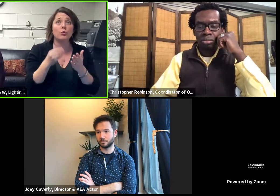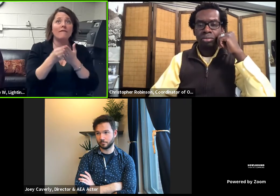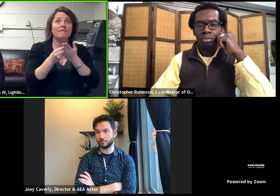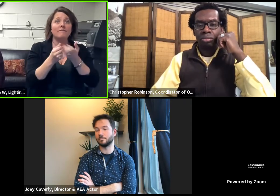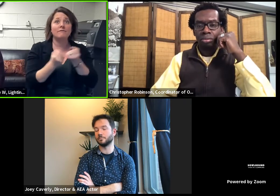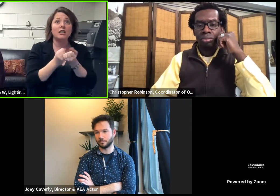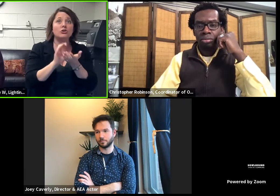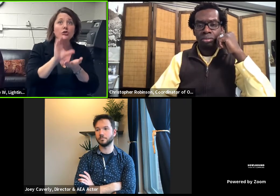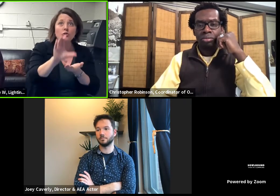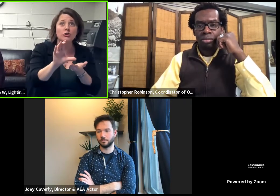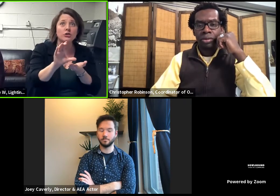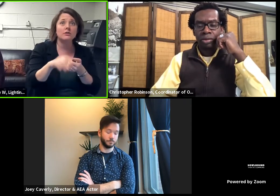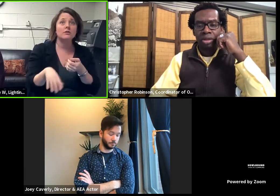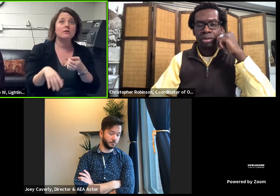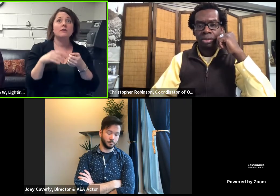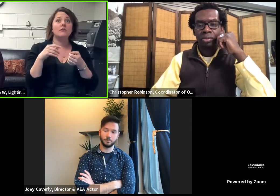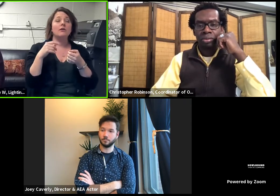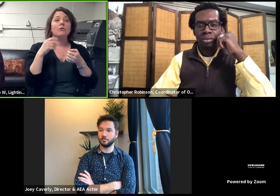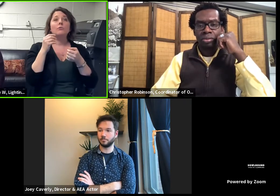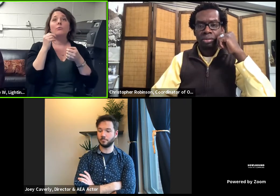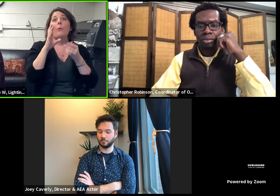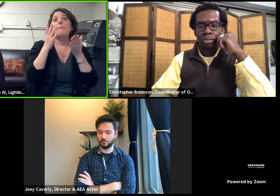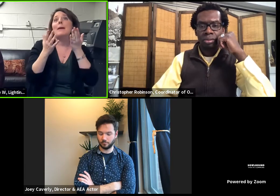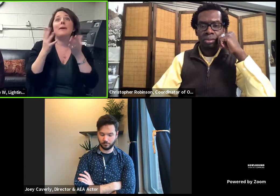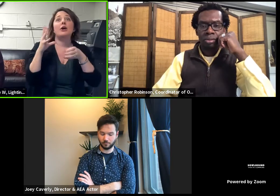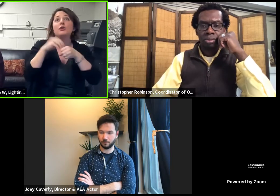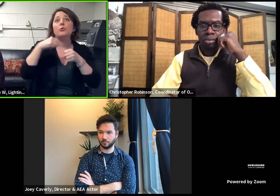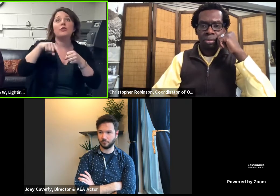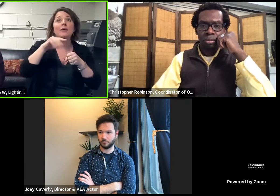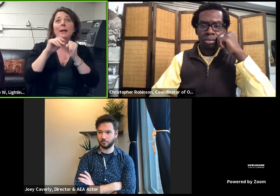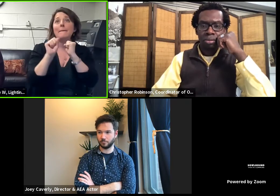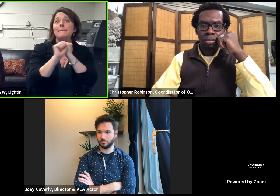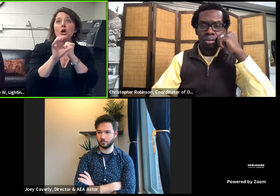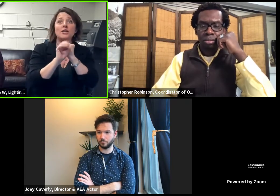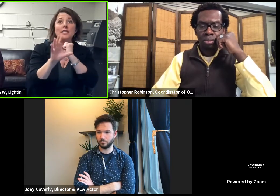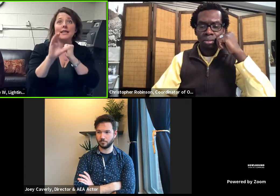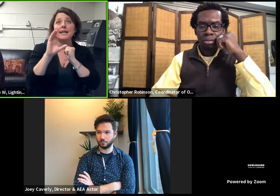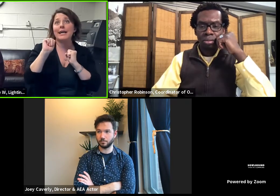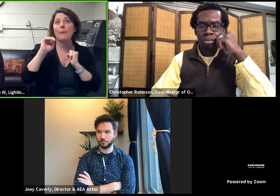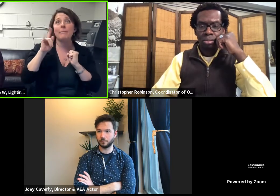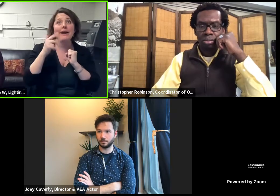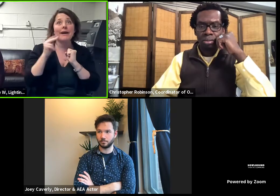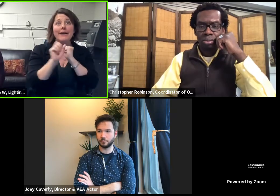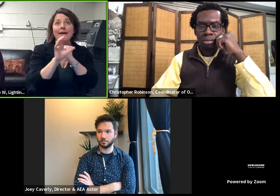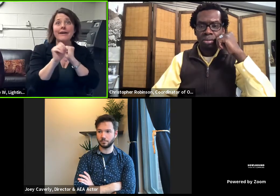or ask donors, and ask for funding, and maybe include your deaf artist